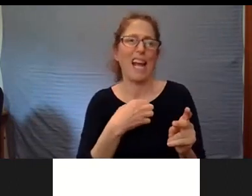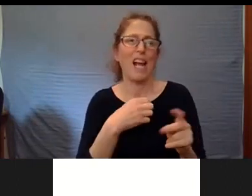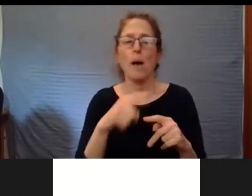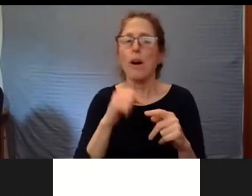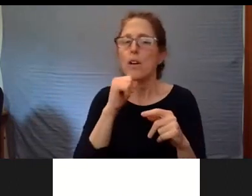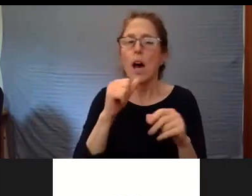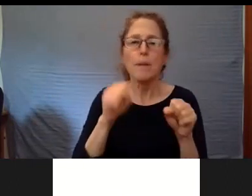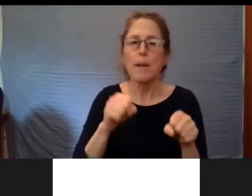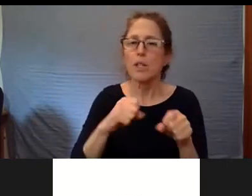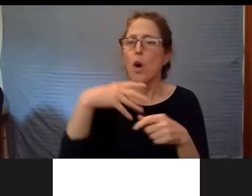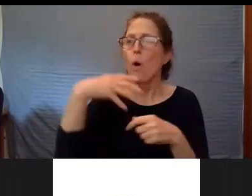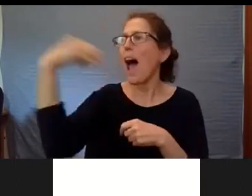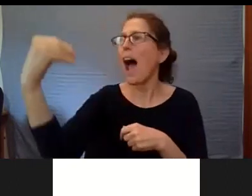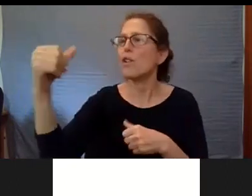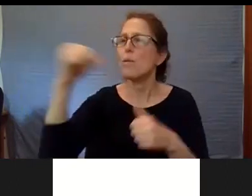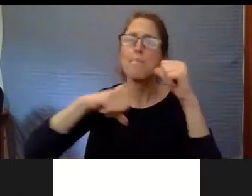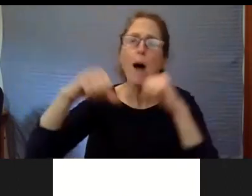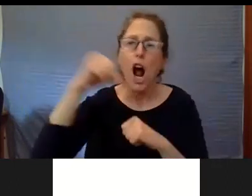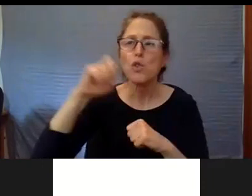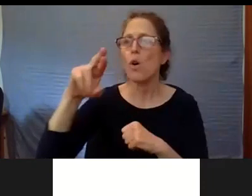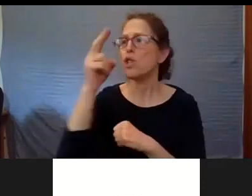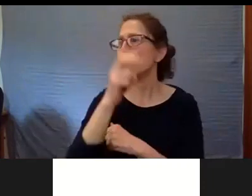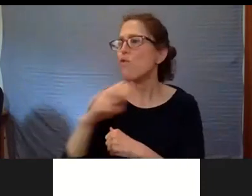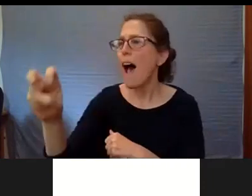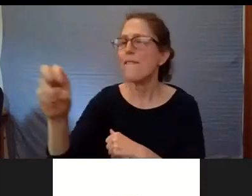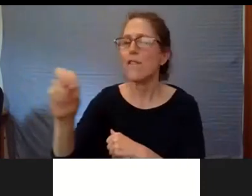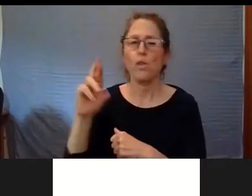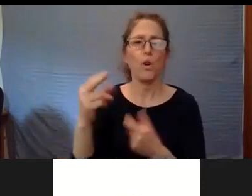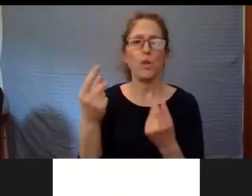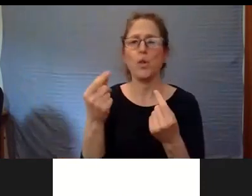go out to bars, or travel, or do certain things